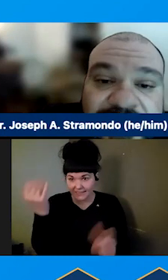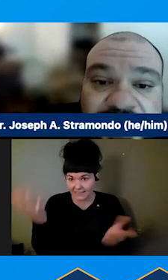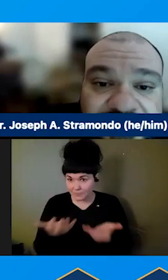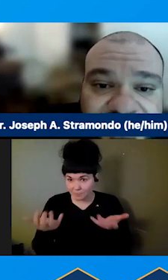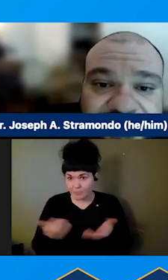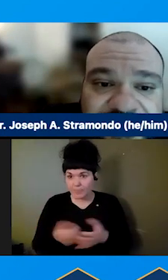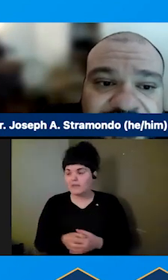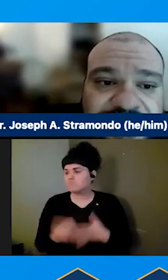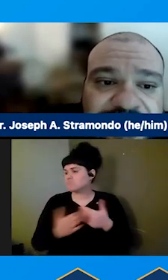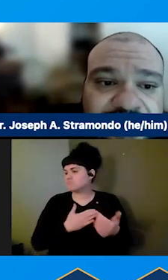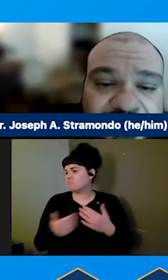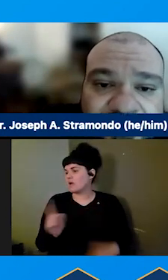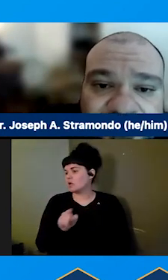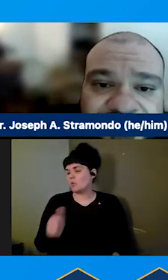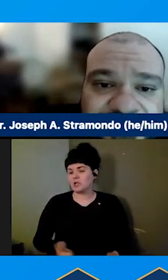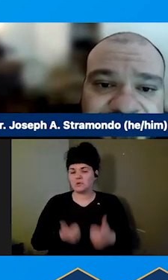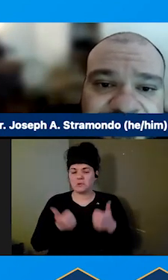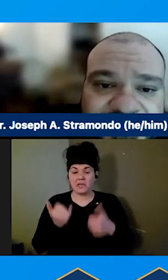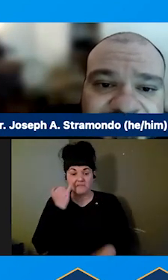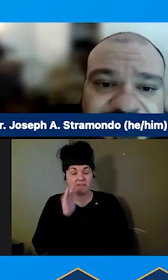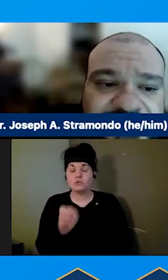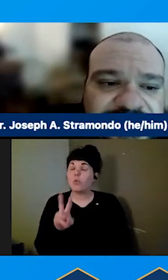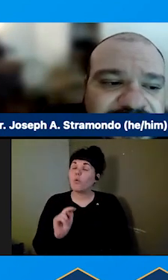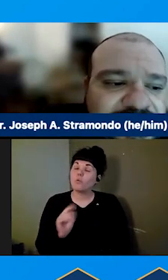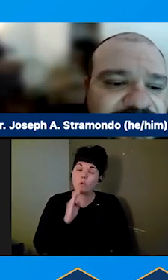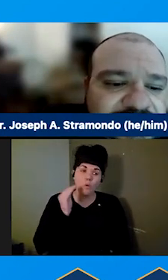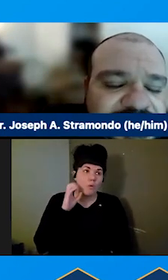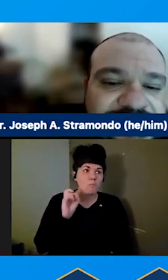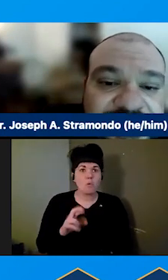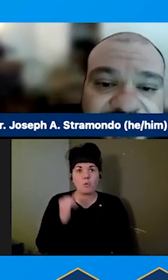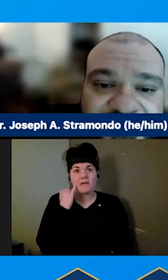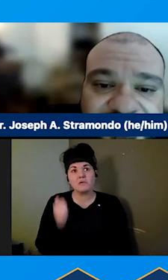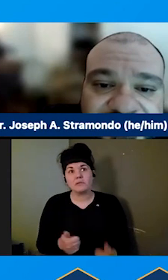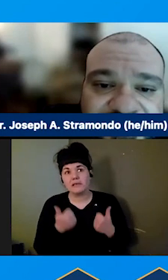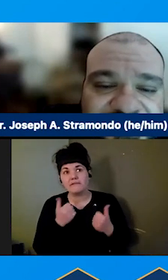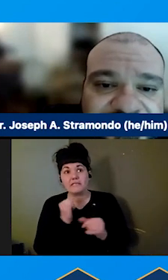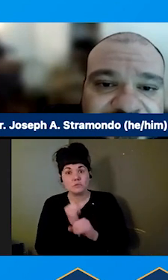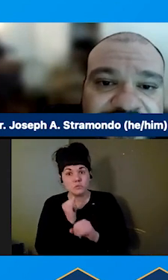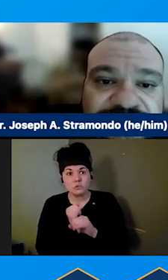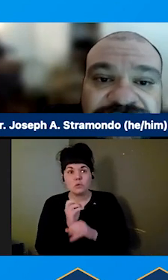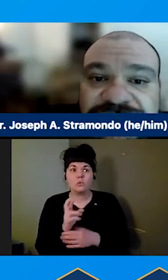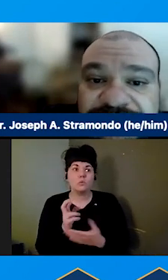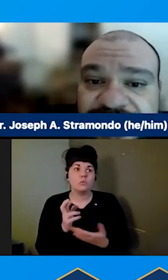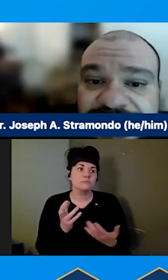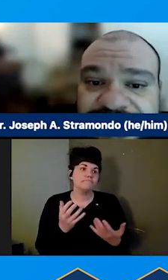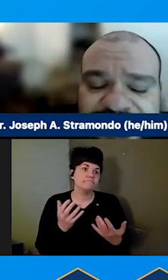the idea here is that no matter where you live, your own home,